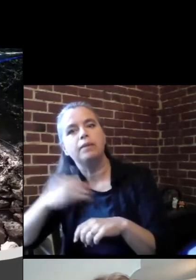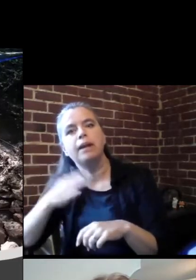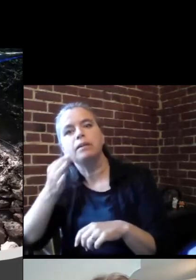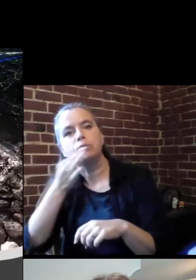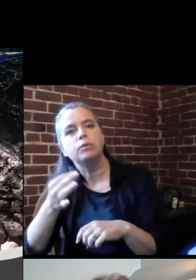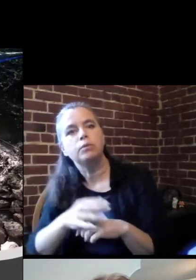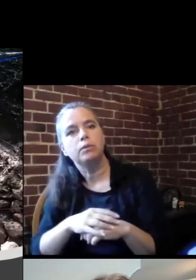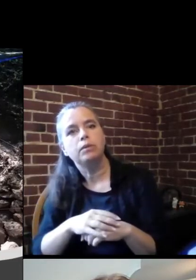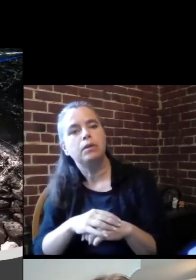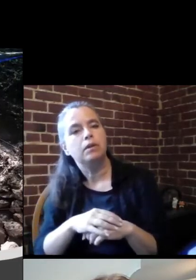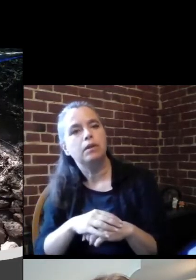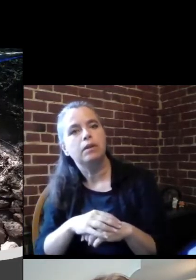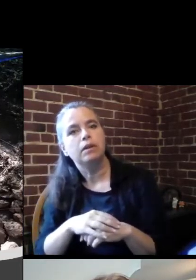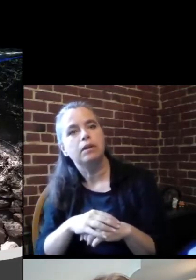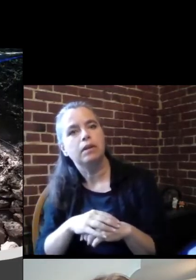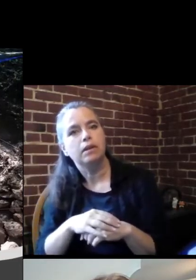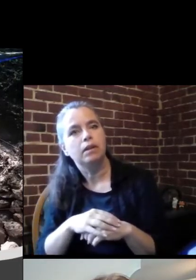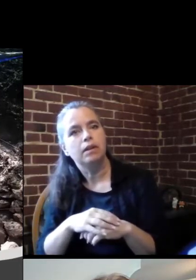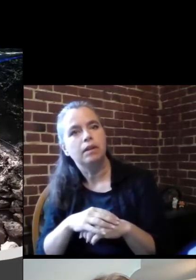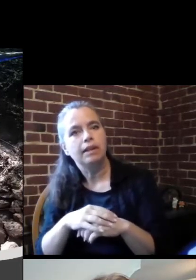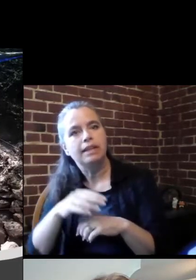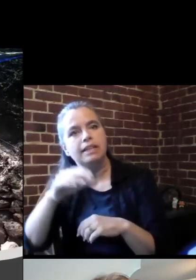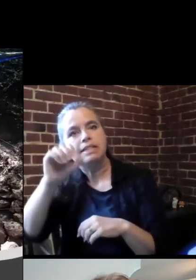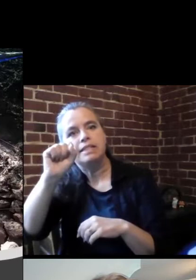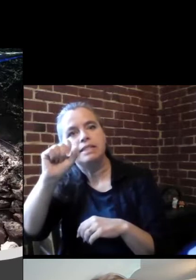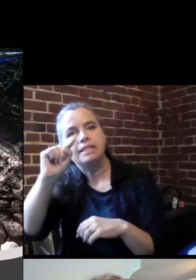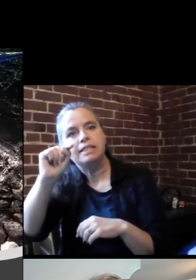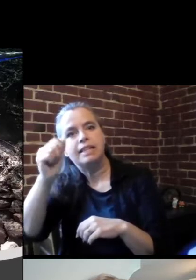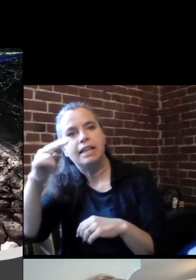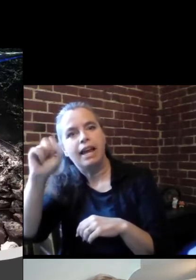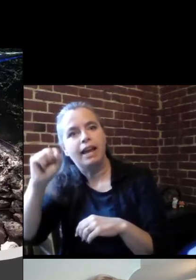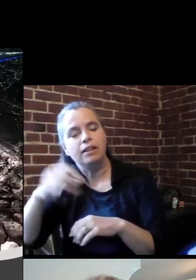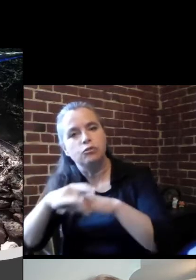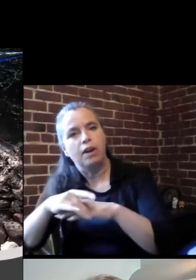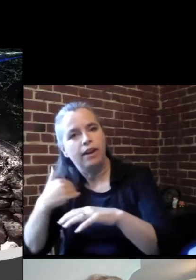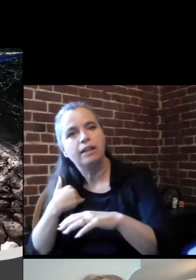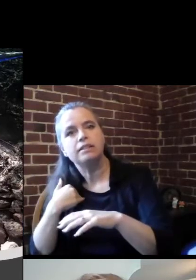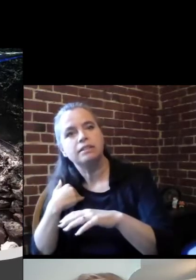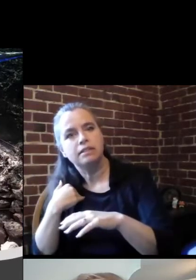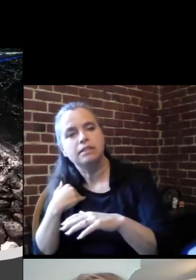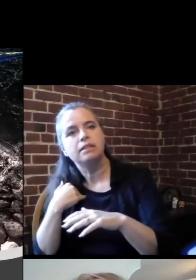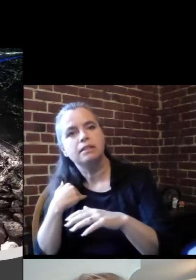We look at things like this, like stains in the ground. That's where old house foundations were.